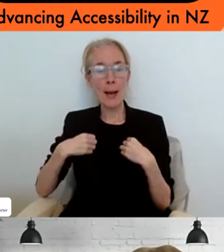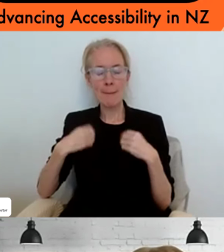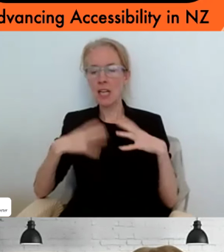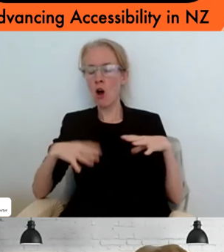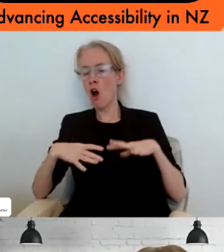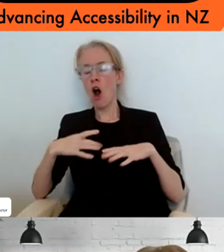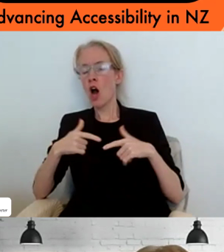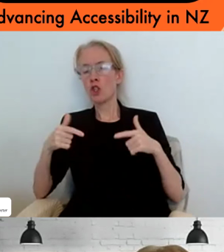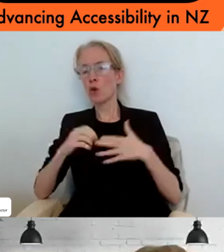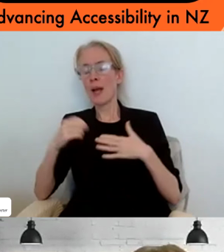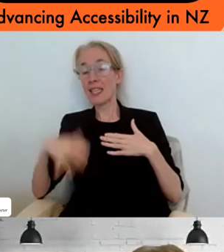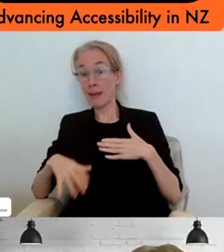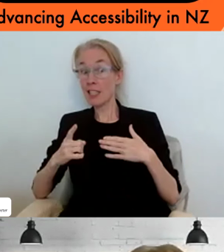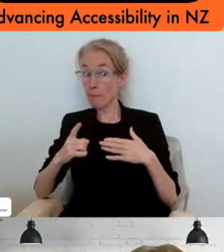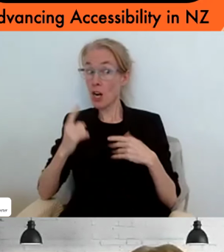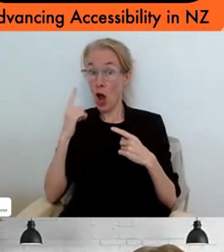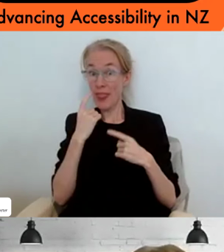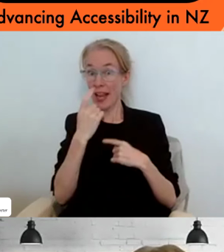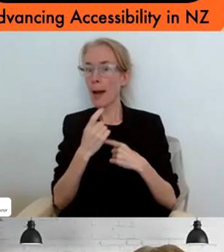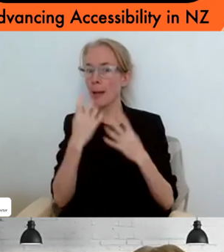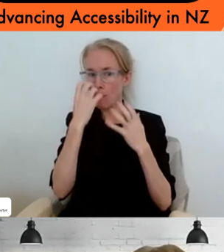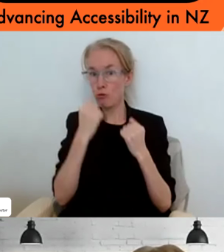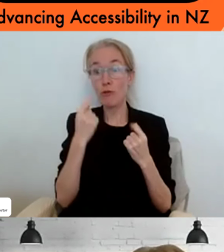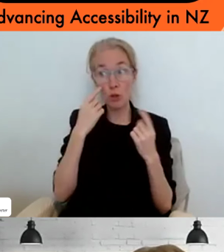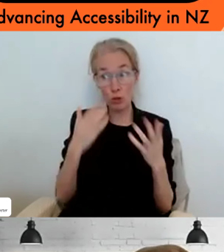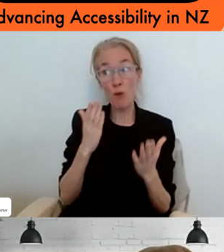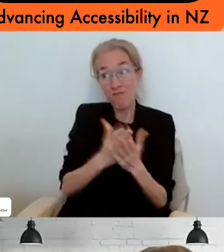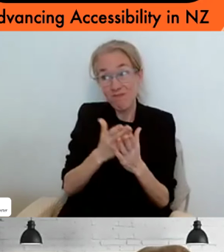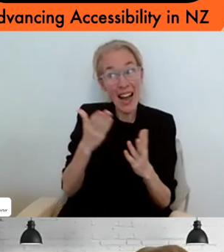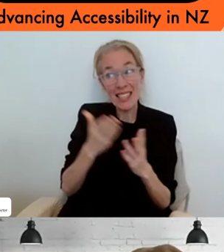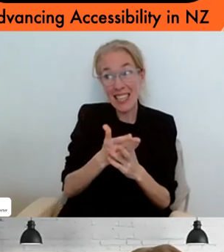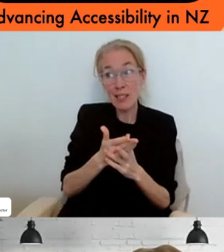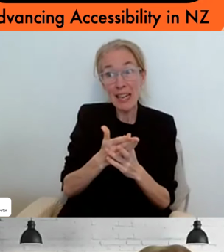And that has prevented accessibility from being actually probably sort